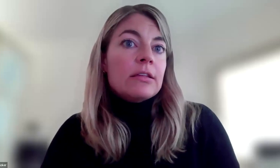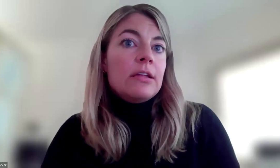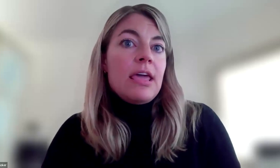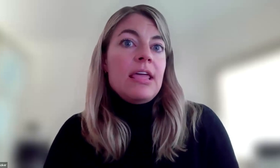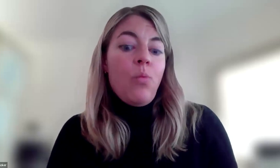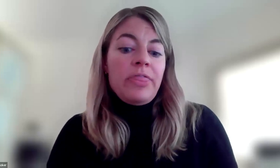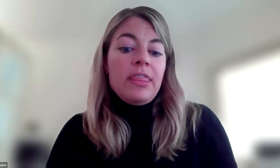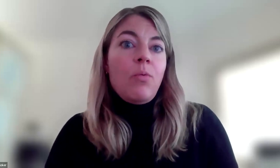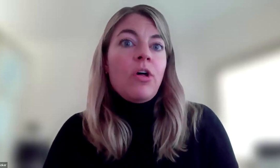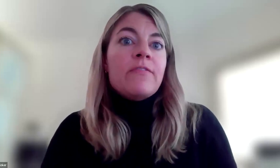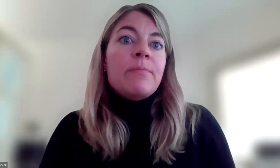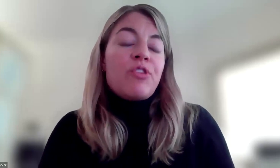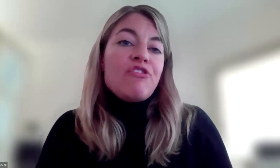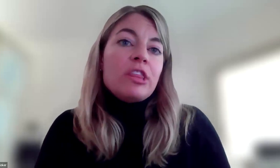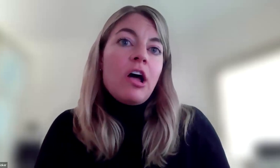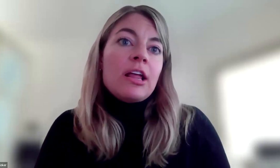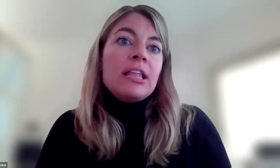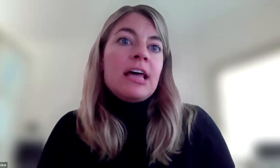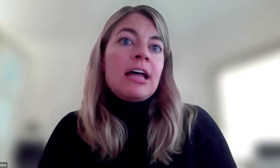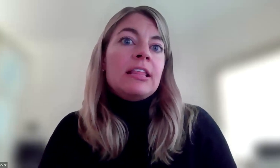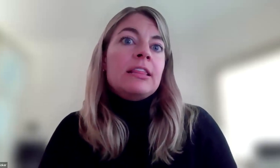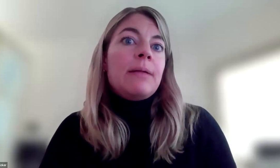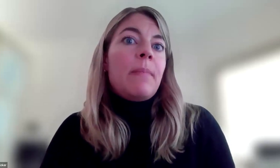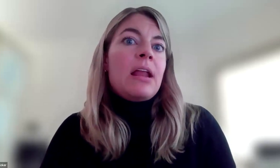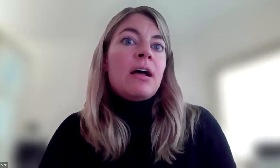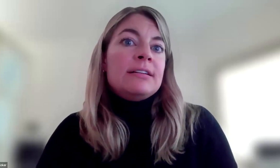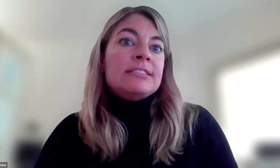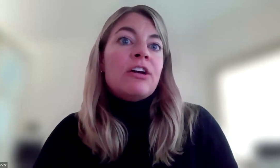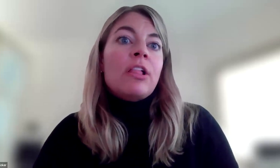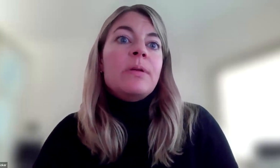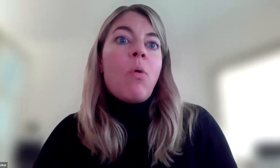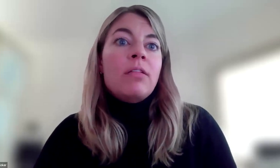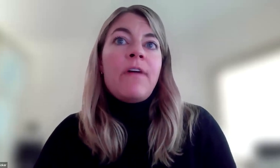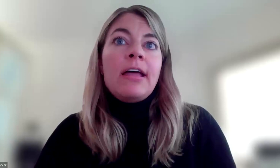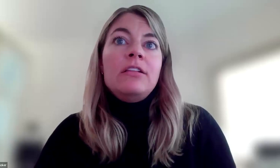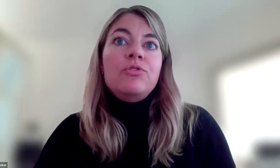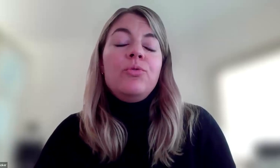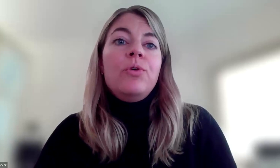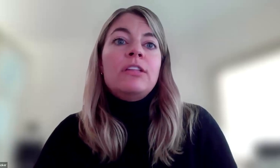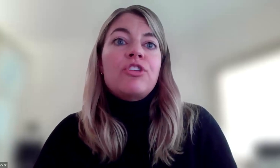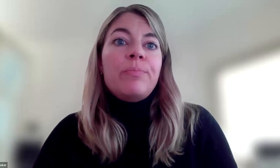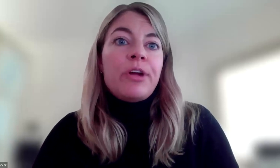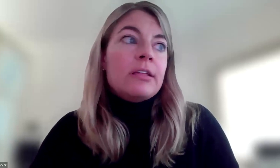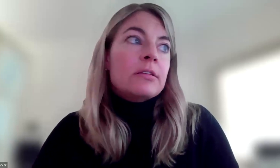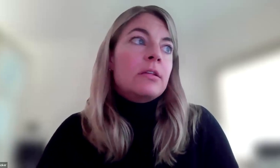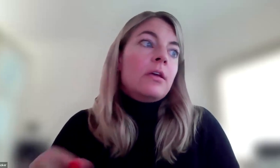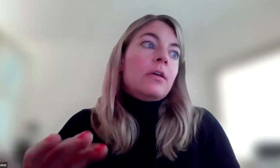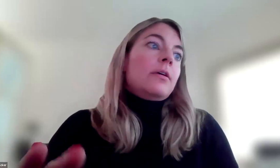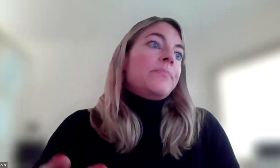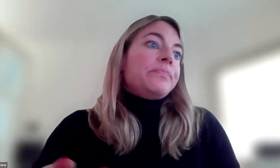law that they might not necessarily be qualified to interpret.